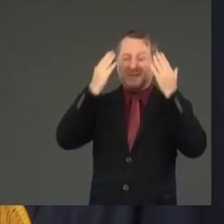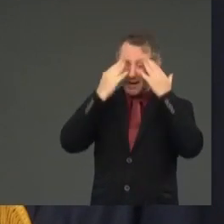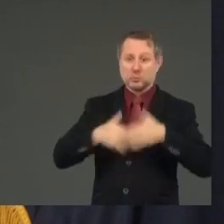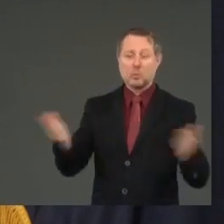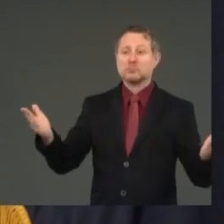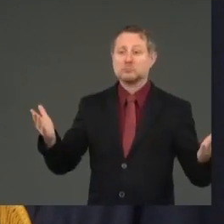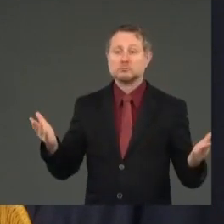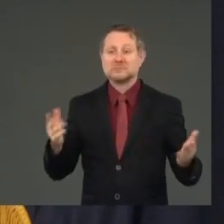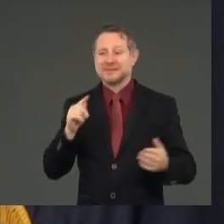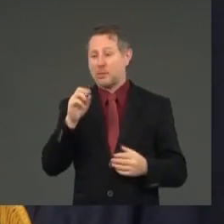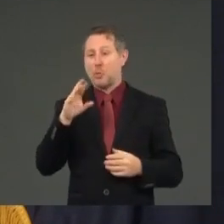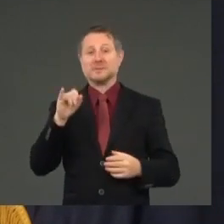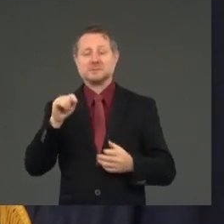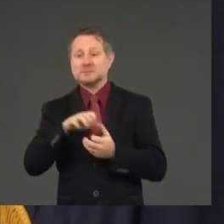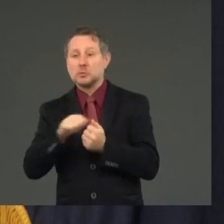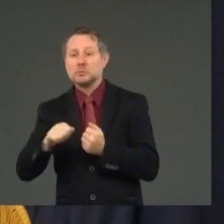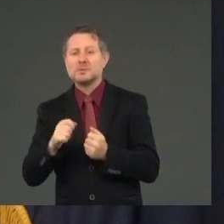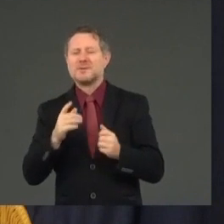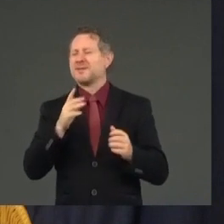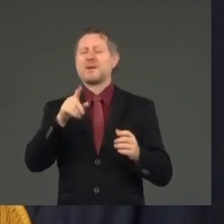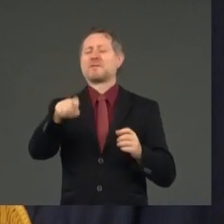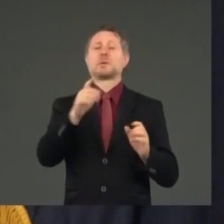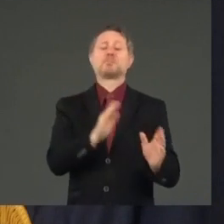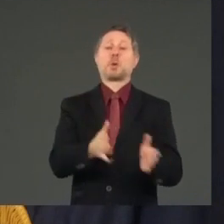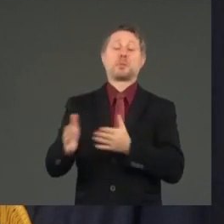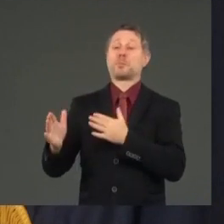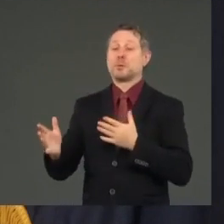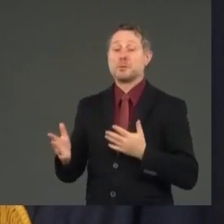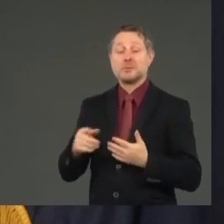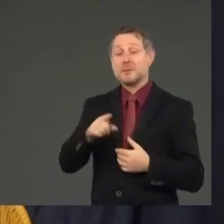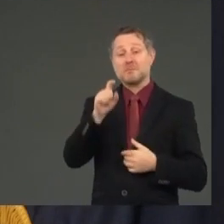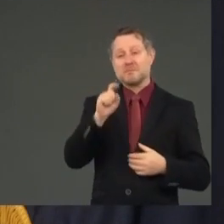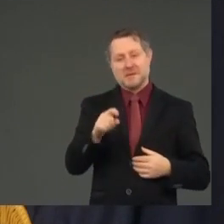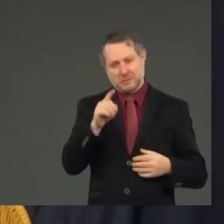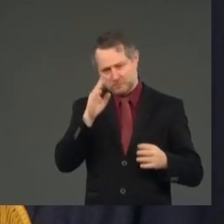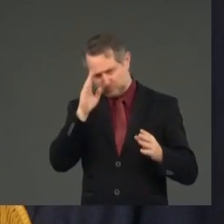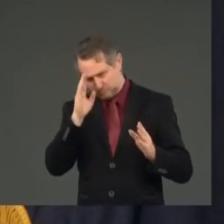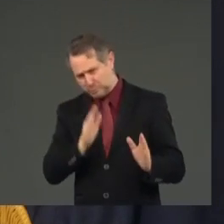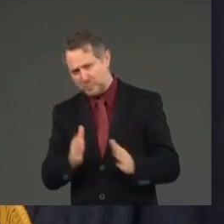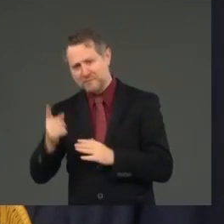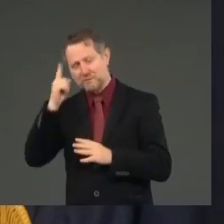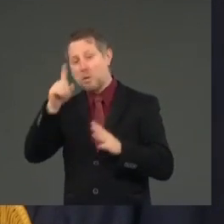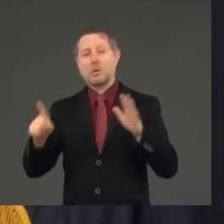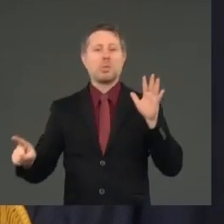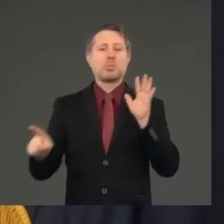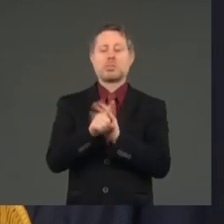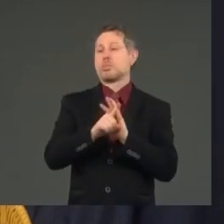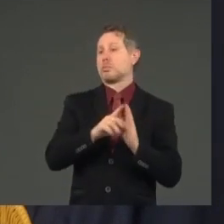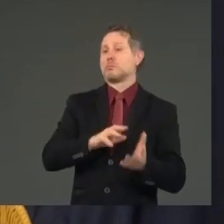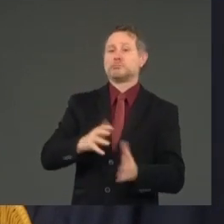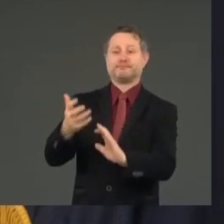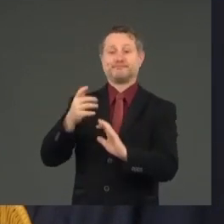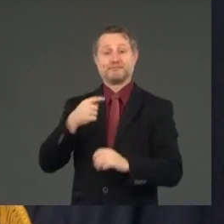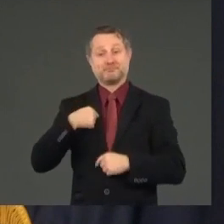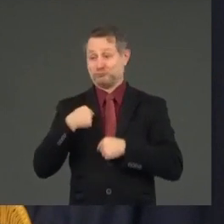THREAT. MAYBE A TERRORIST THREAT. WHO KNOWS?